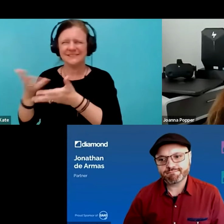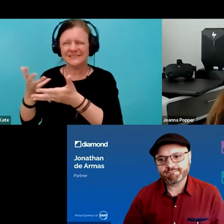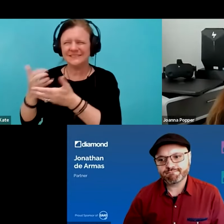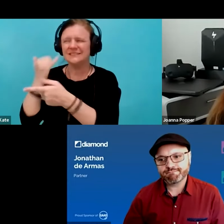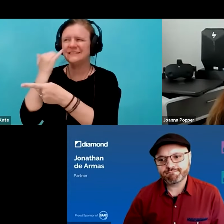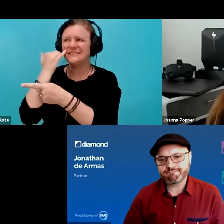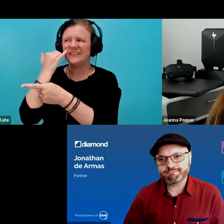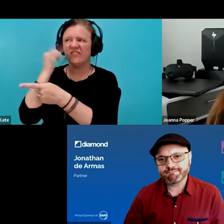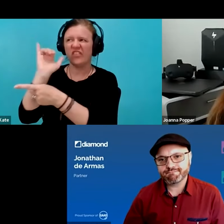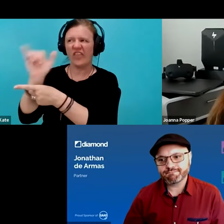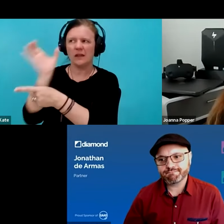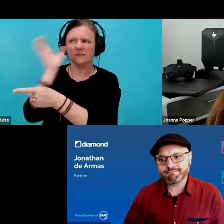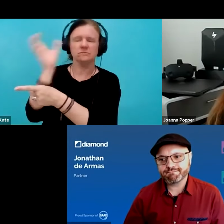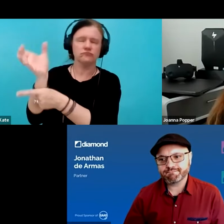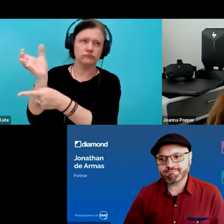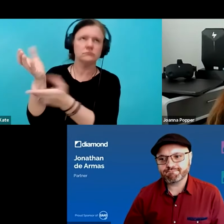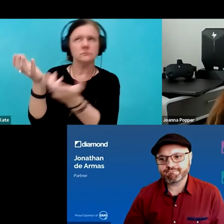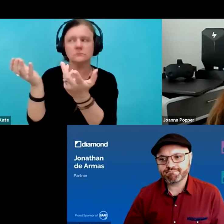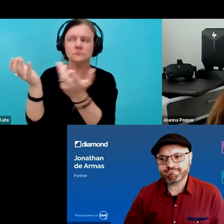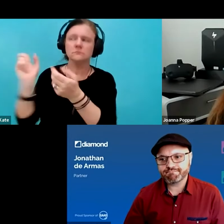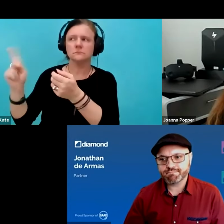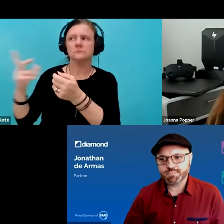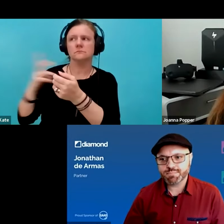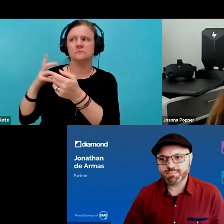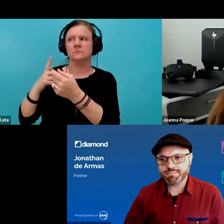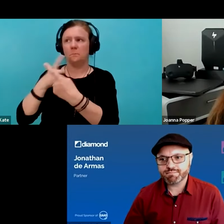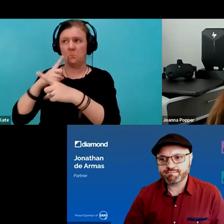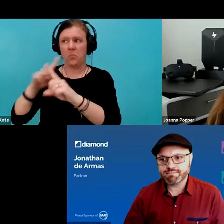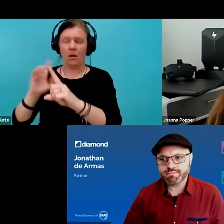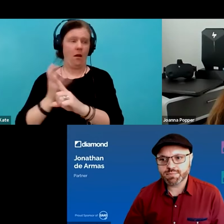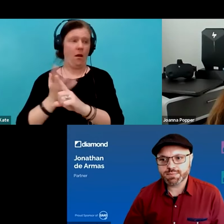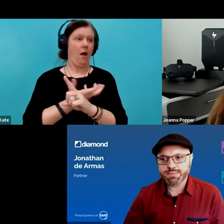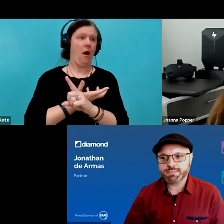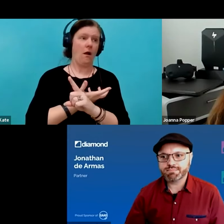that side, then you know we're able to make it so that are pretty tiny files